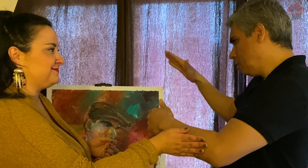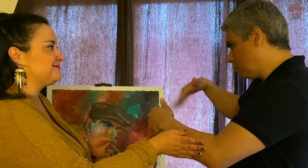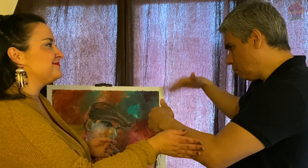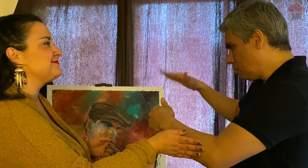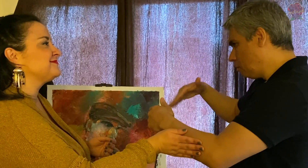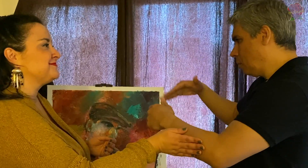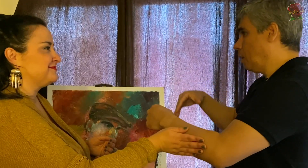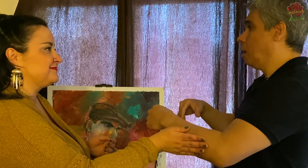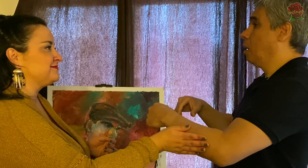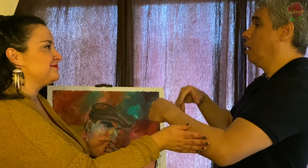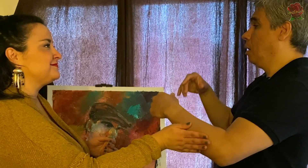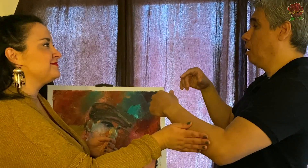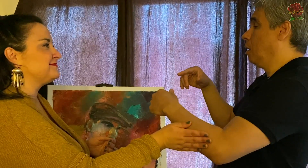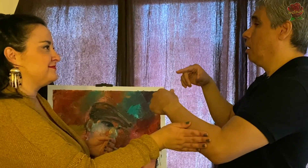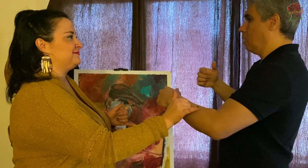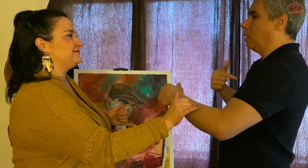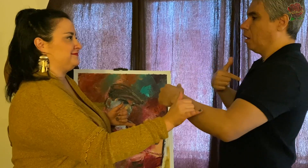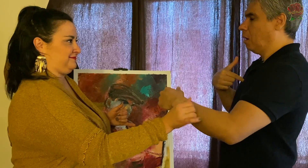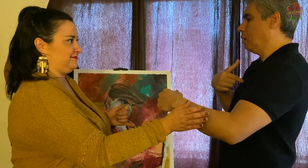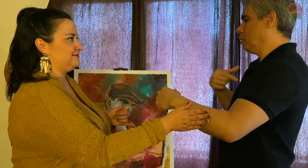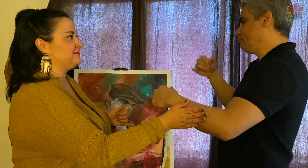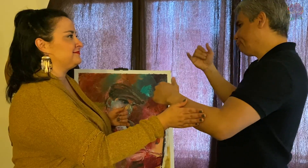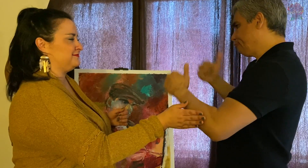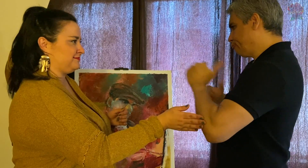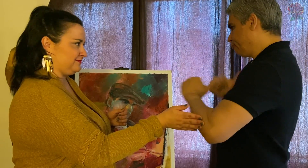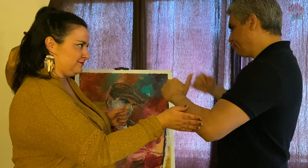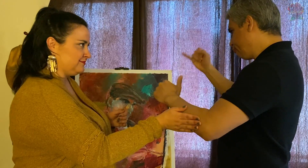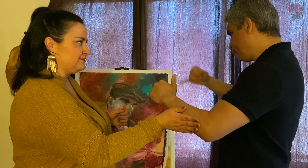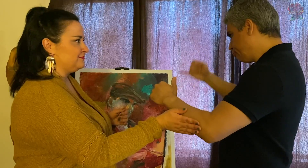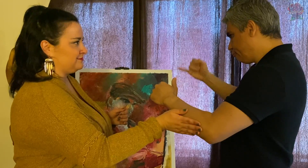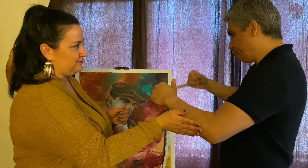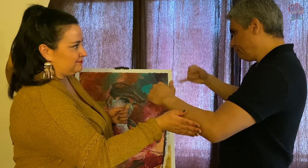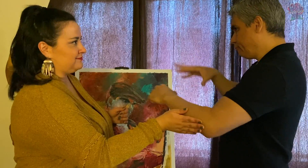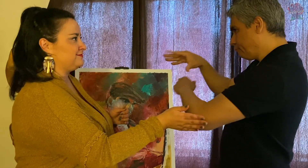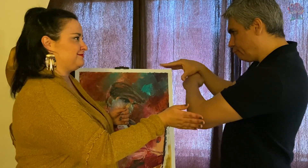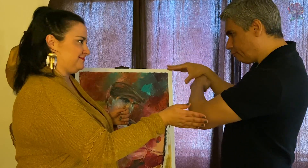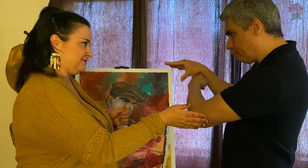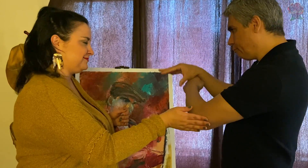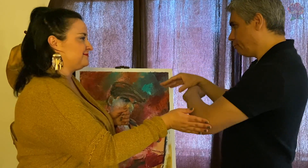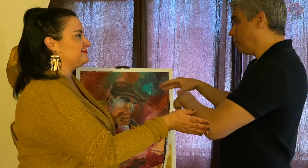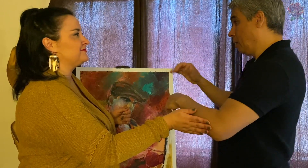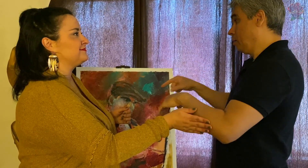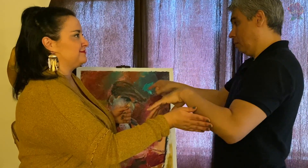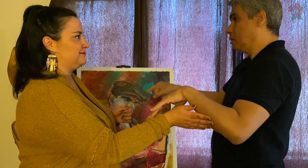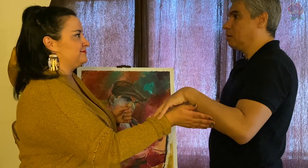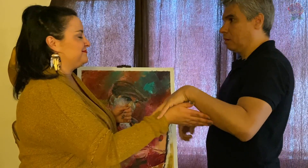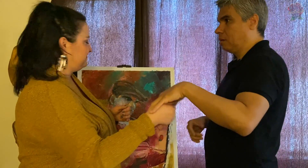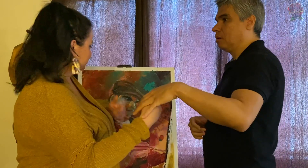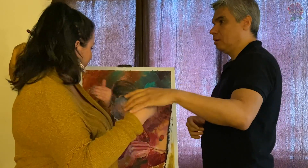I said ok and made this painting. I painted him while he was working.